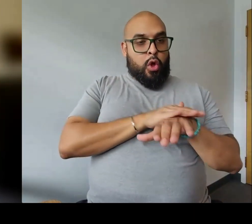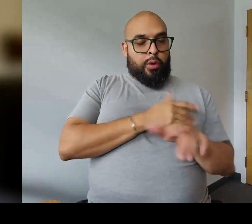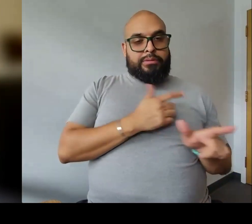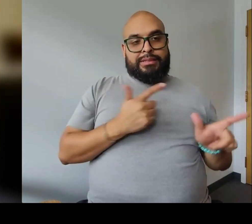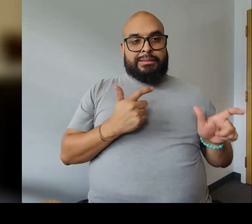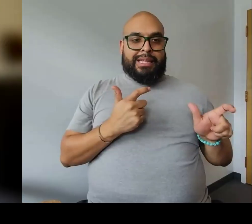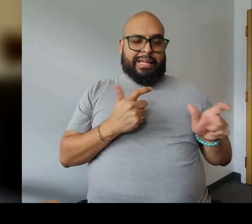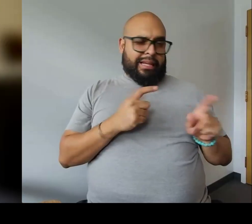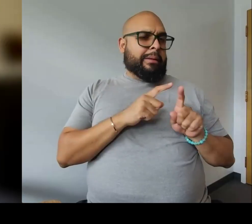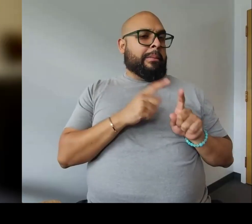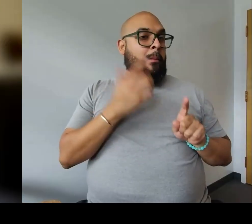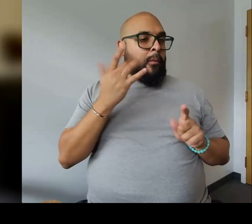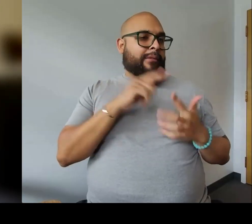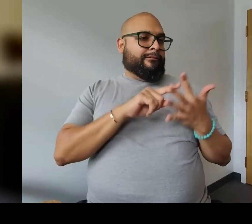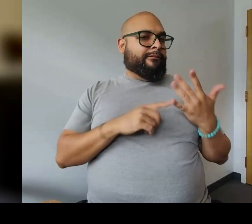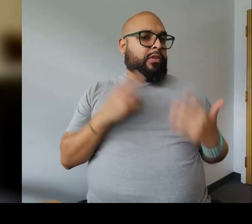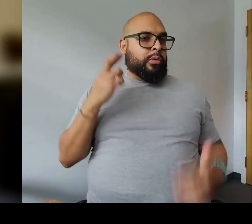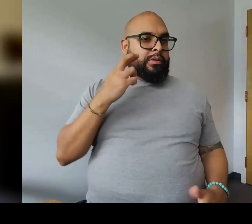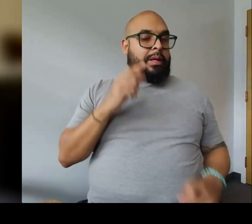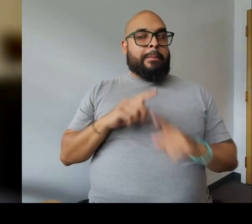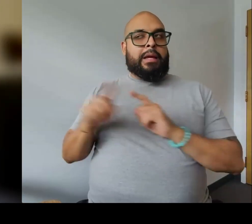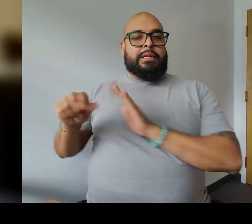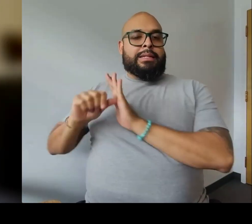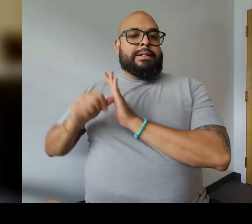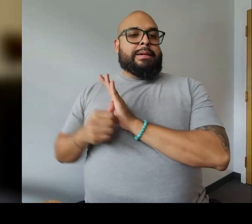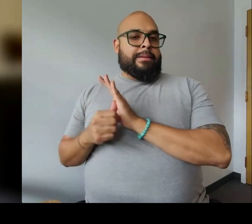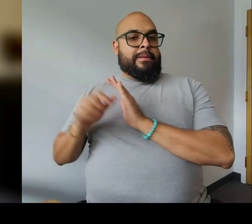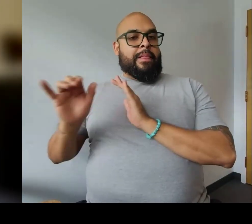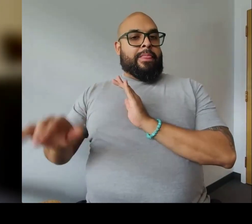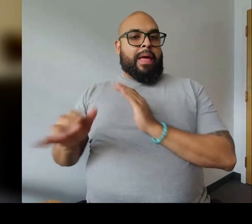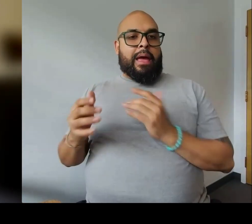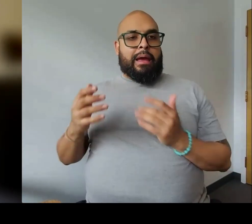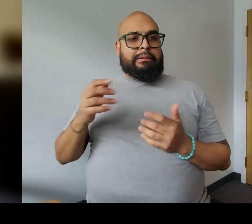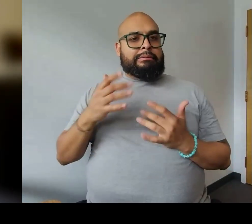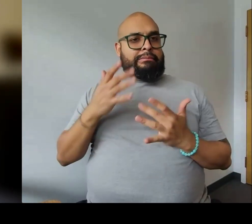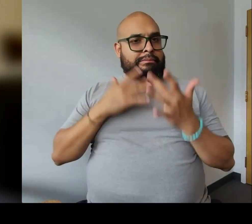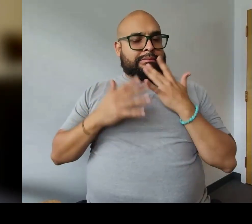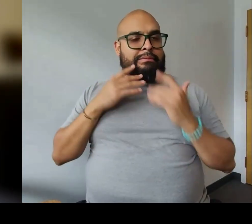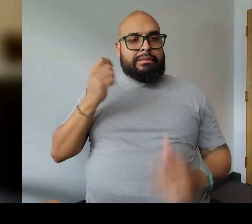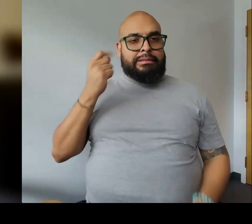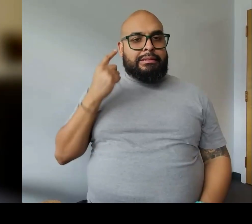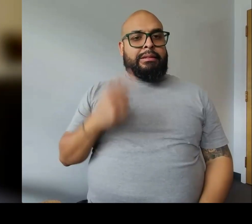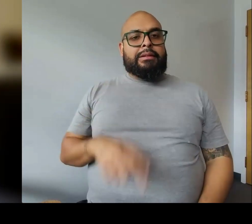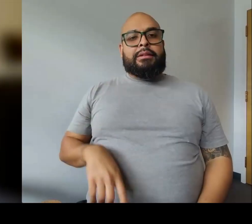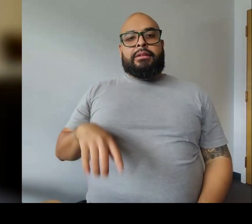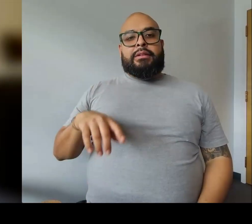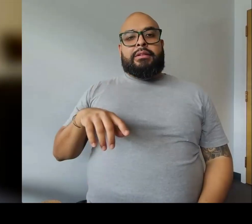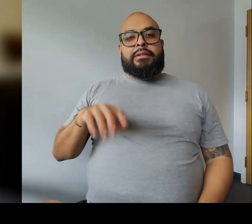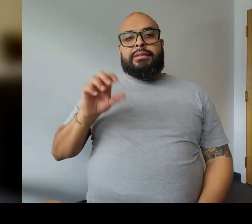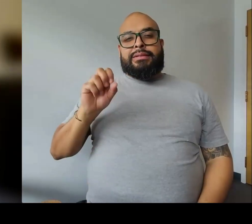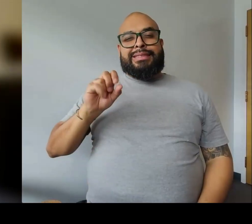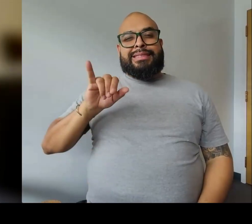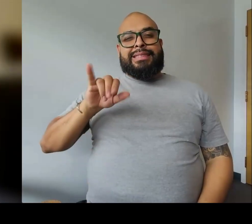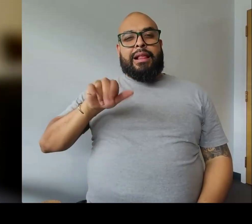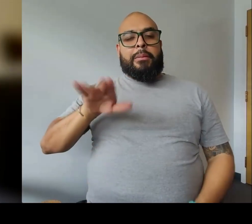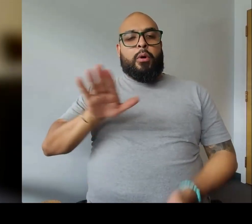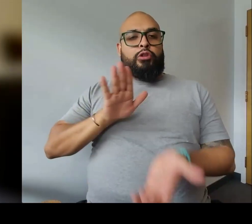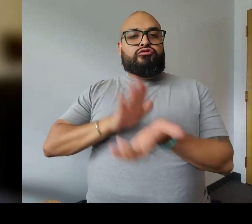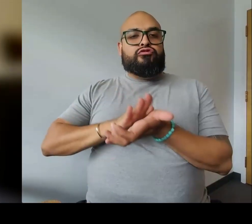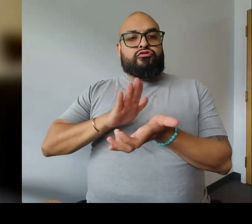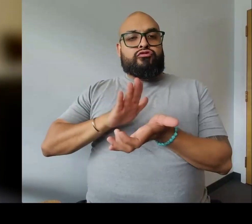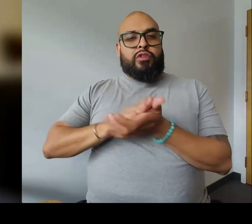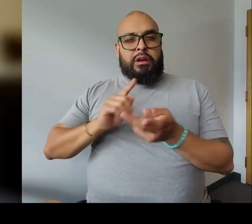So she highlights that lack of understanding of sounds and syllables, struggles when you struggle to decode familiar words, using phonics or patterns.